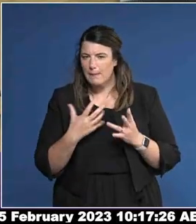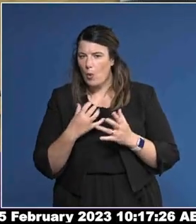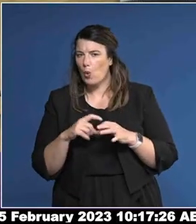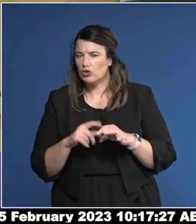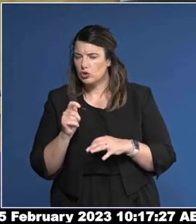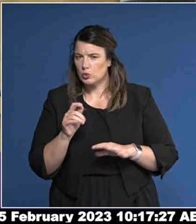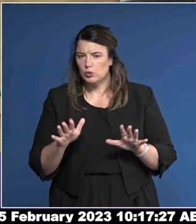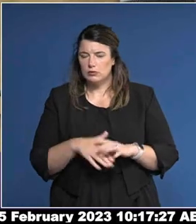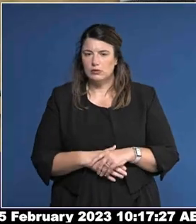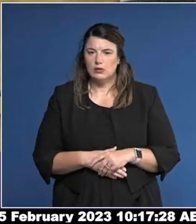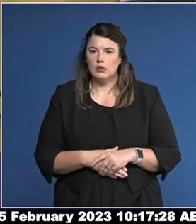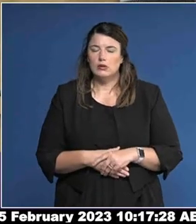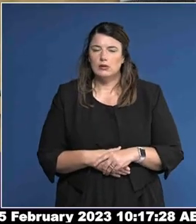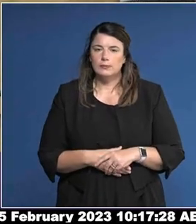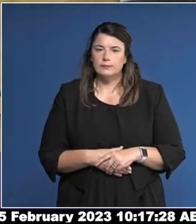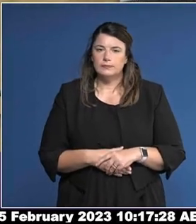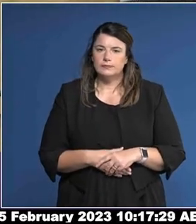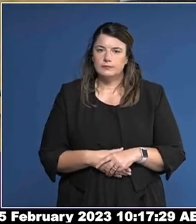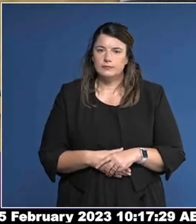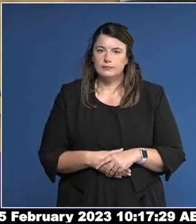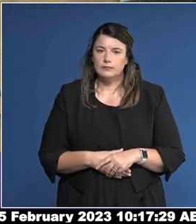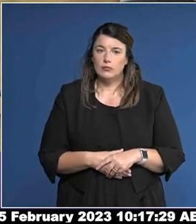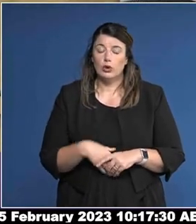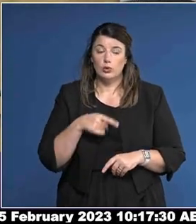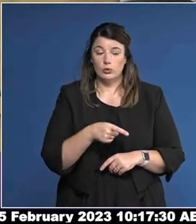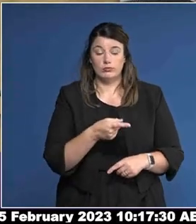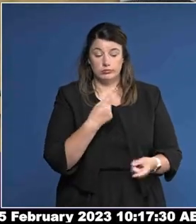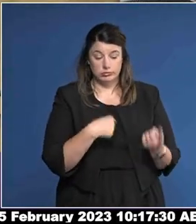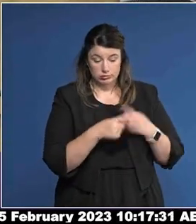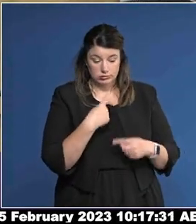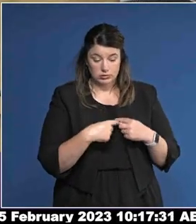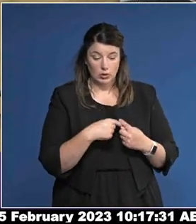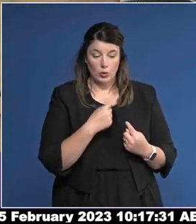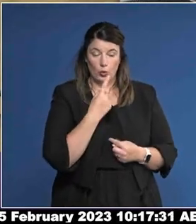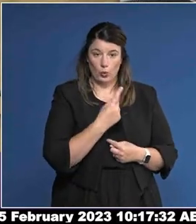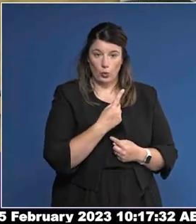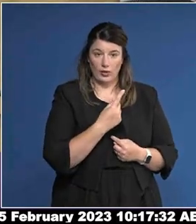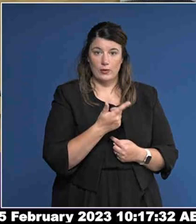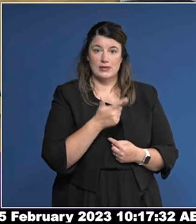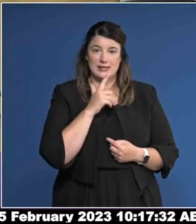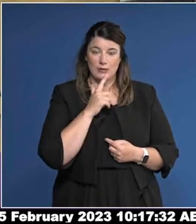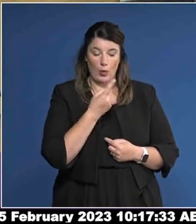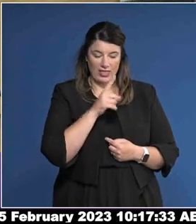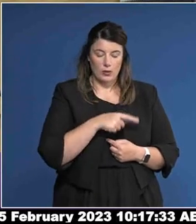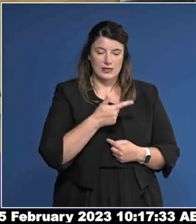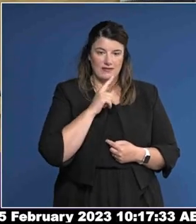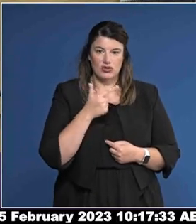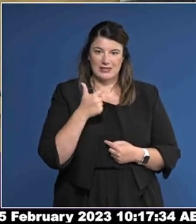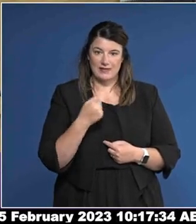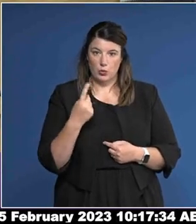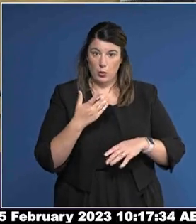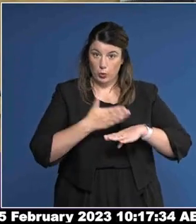What you've told us in the response is that there are 1,771 workers, of which the direct